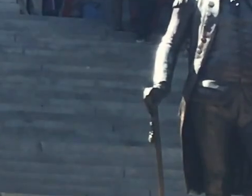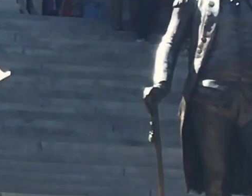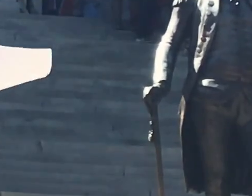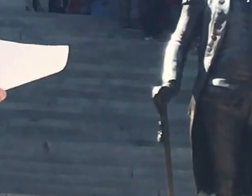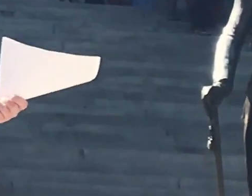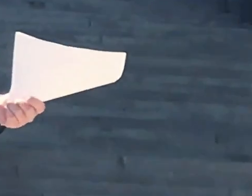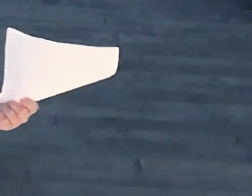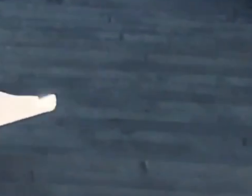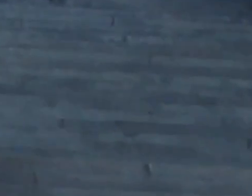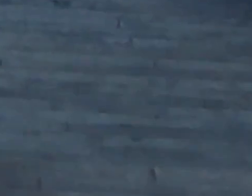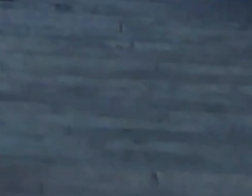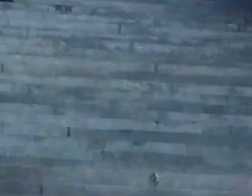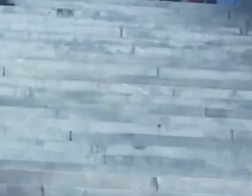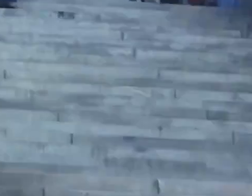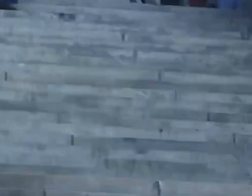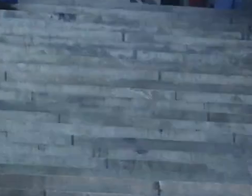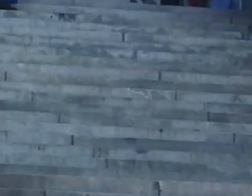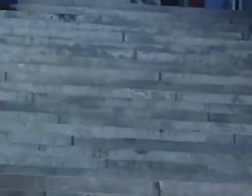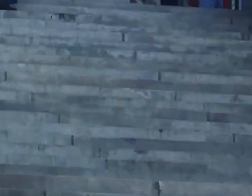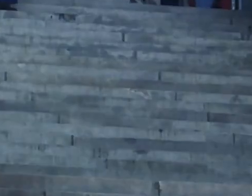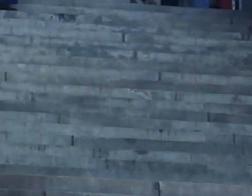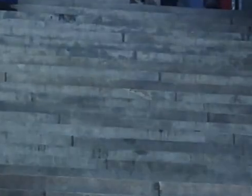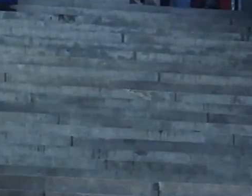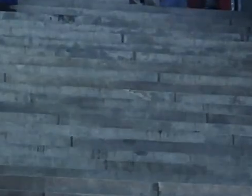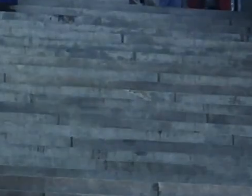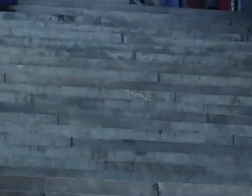We have a staff full of people who would be more than happy to help you.